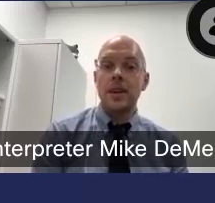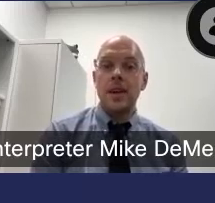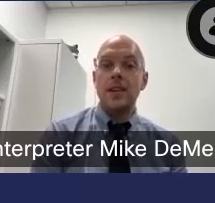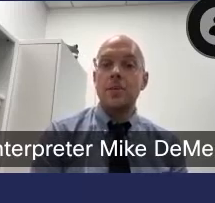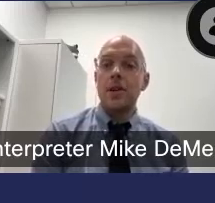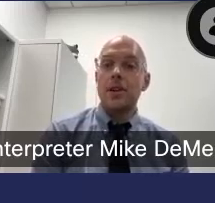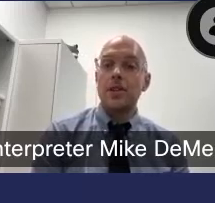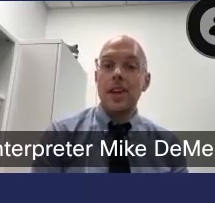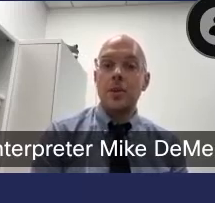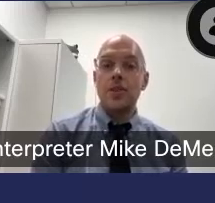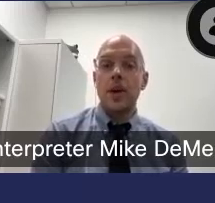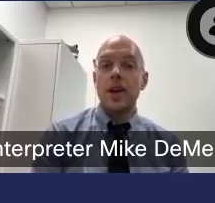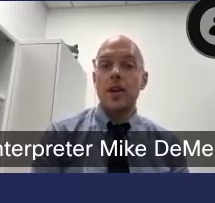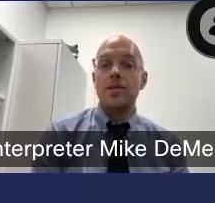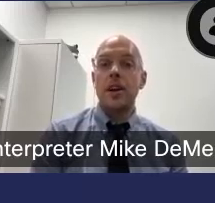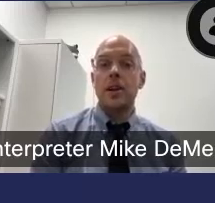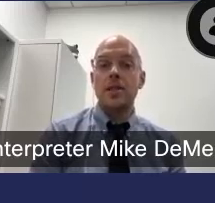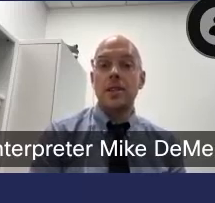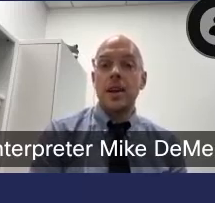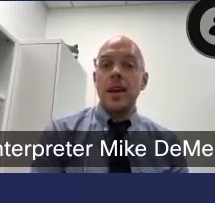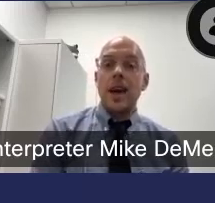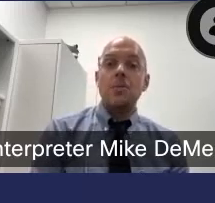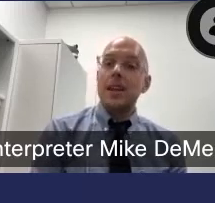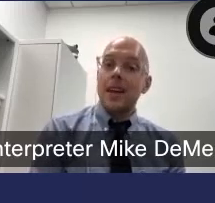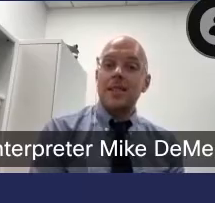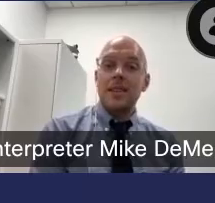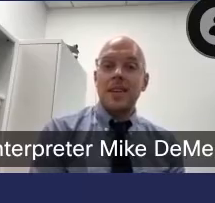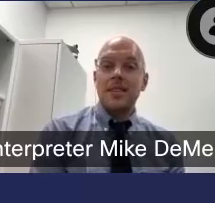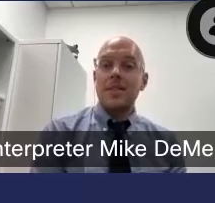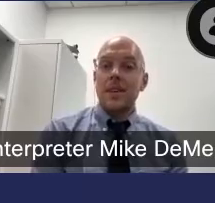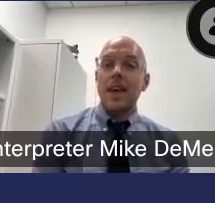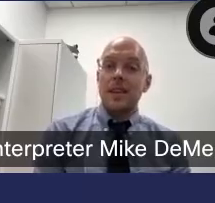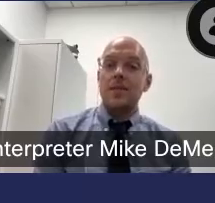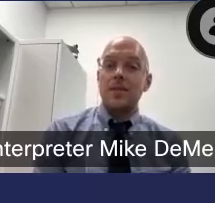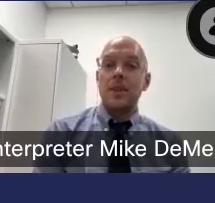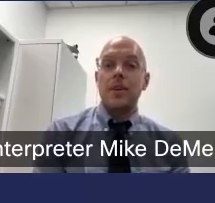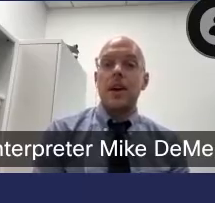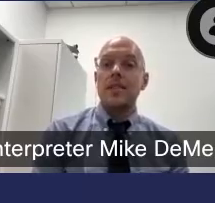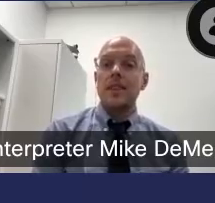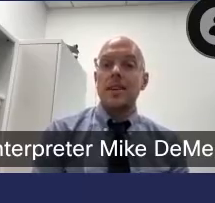and to better understand what's going on in our environments. And in many cases, that leaves us feeling very isolated.